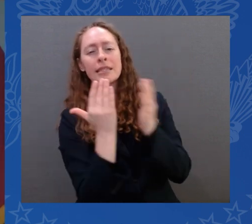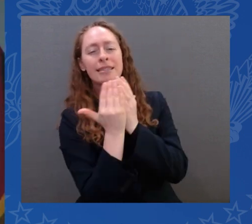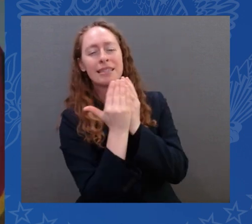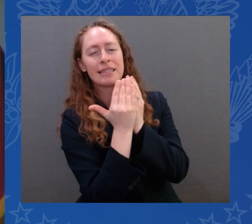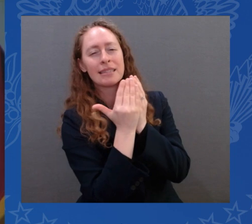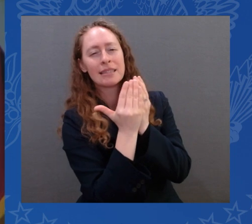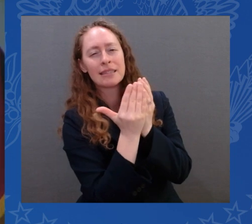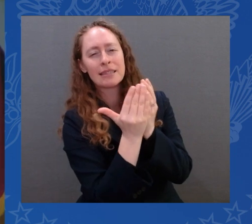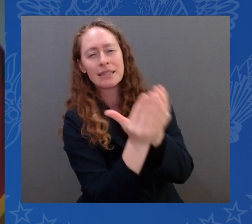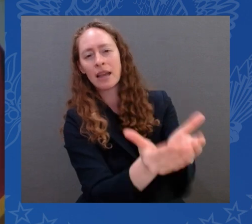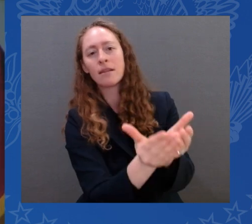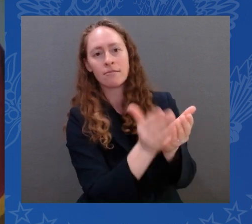but in terms of values.